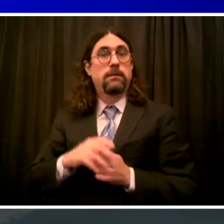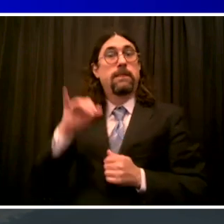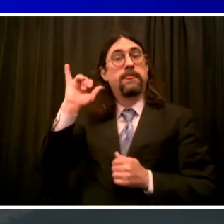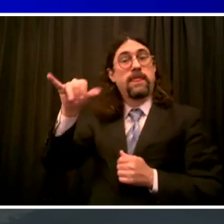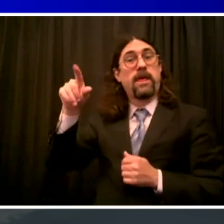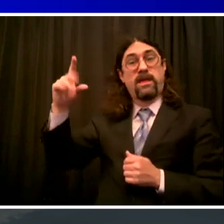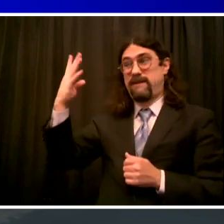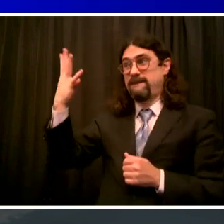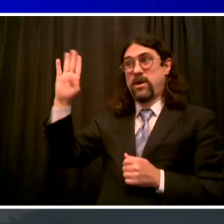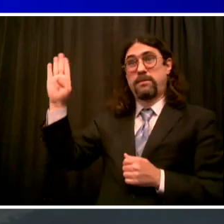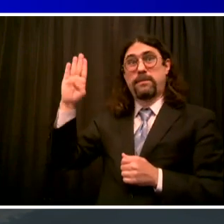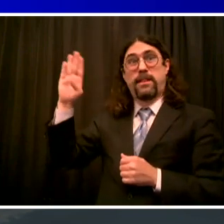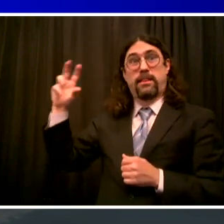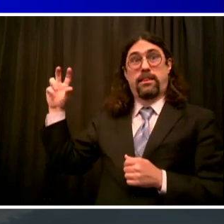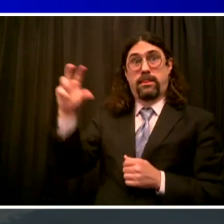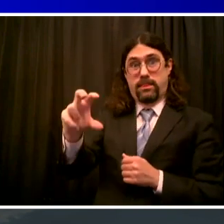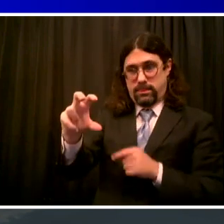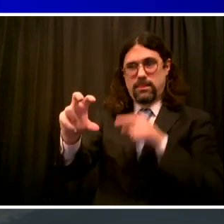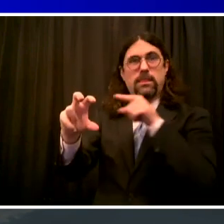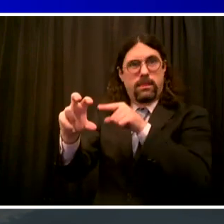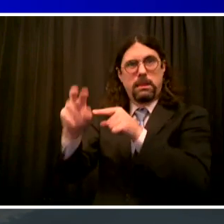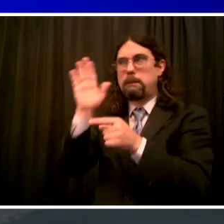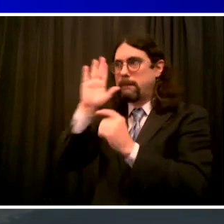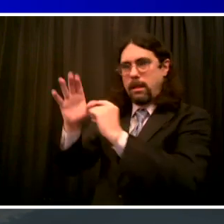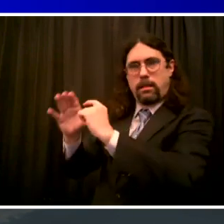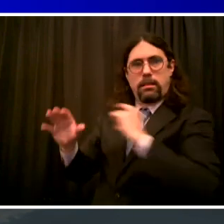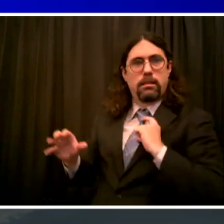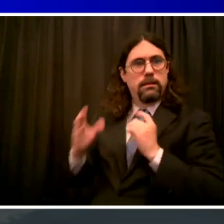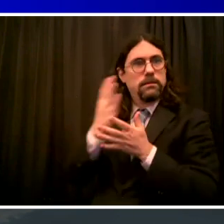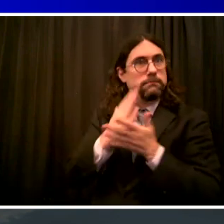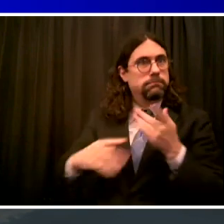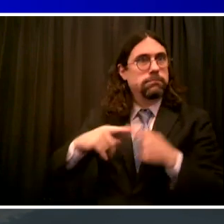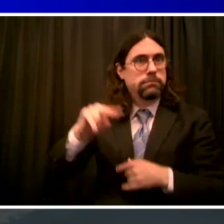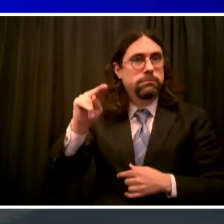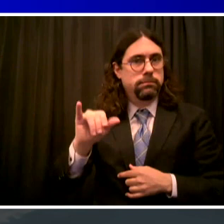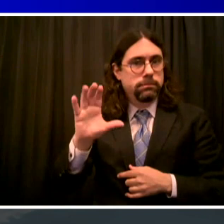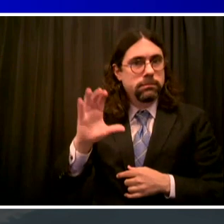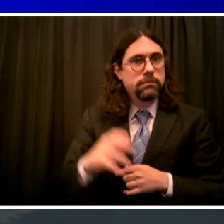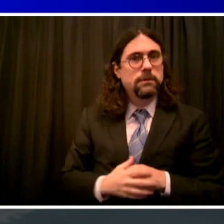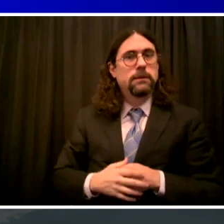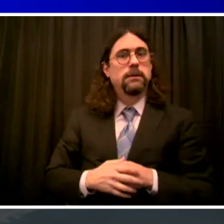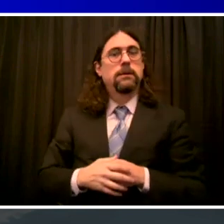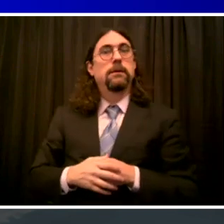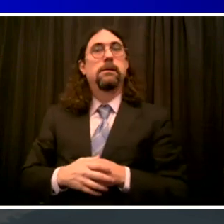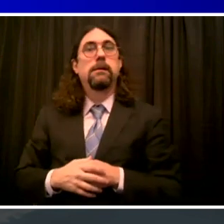UNQUESTIONABLY HELP NEW YORK, AS A PIECE OF THAT. AND THEN TRANSIT, WE ALL KNOW THE CITY DEPENDS ON